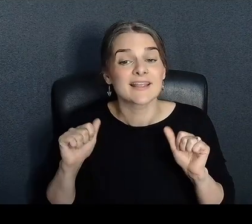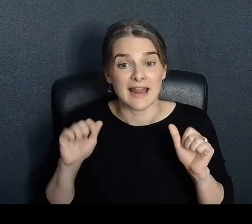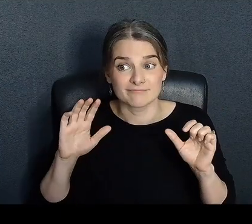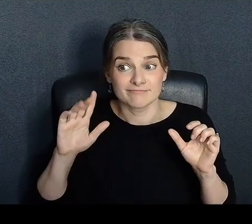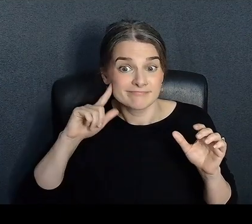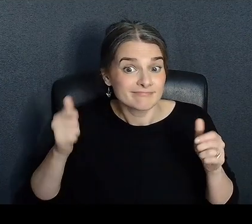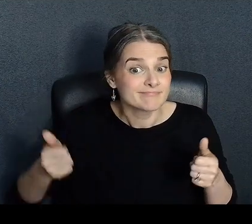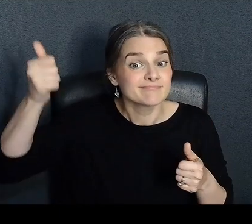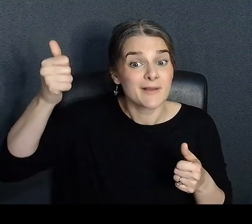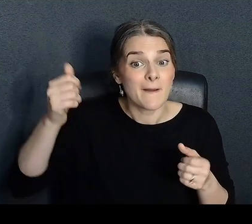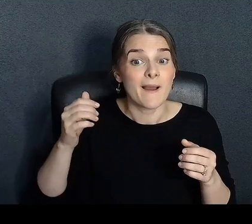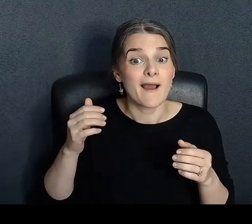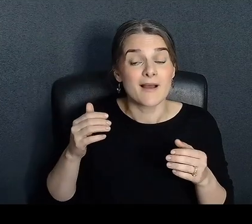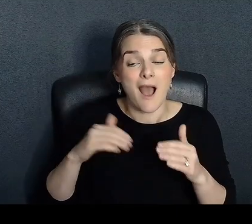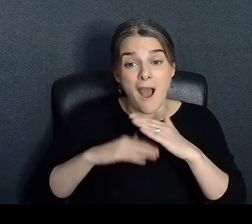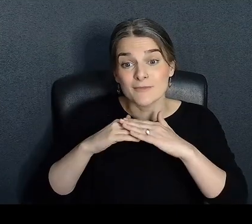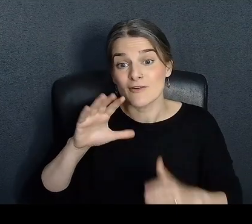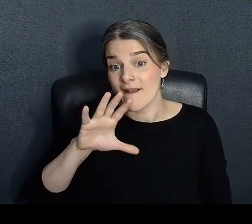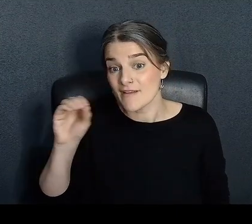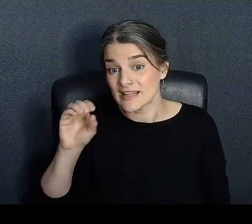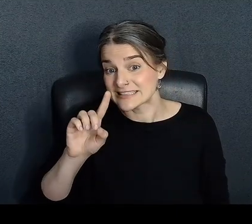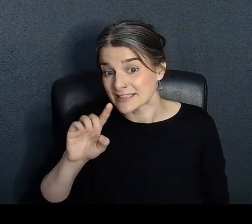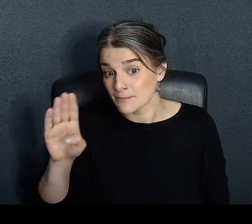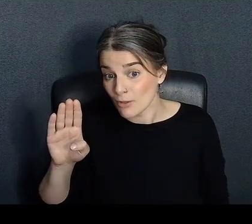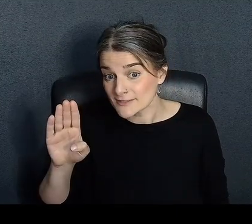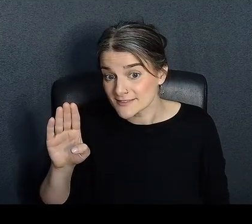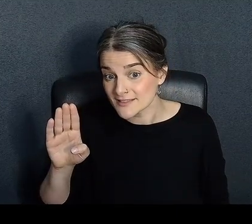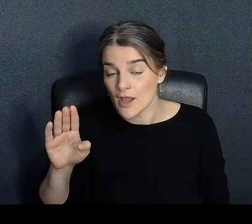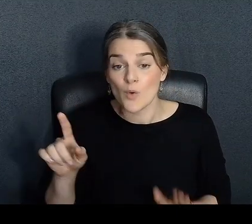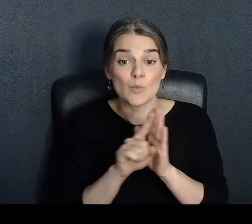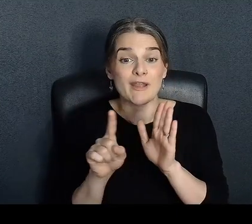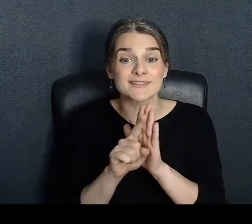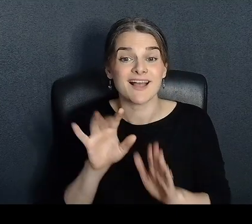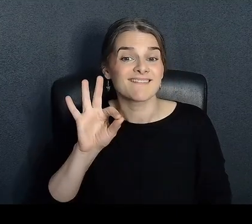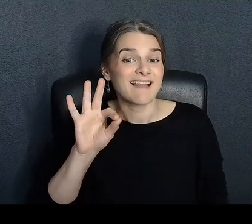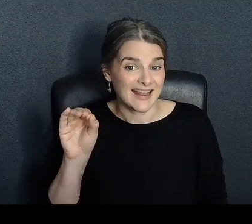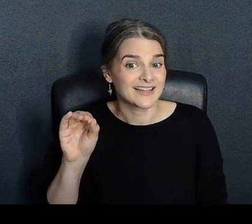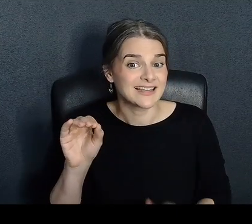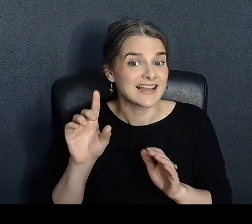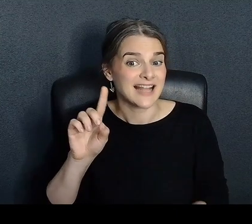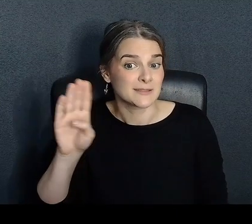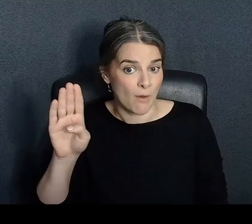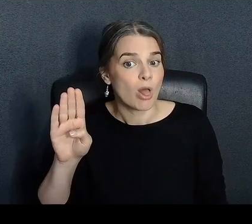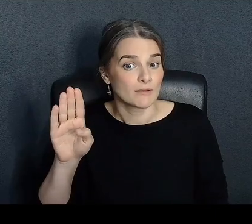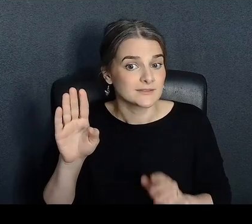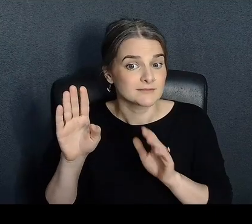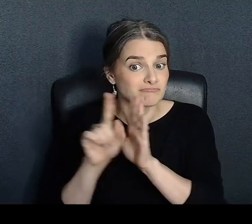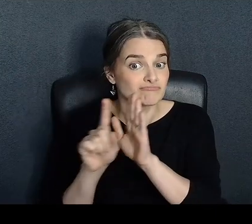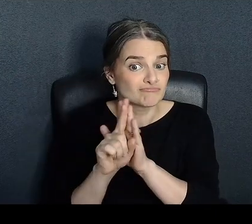It rings at 90 decibels, which is when the subway passes. That's how loud that is.